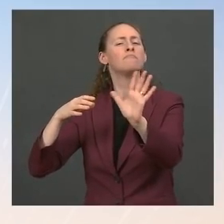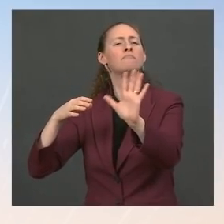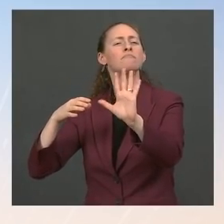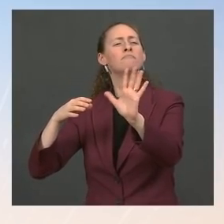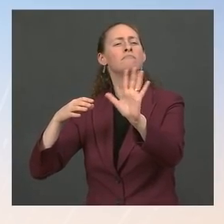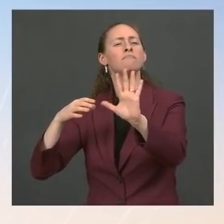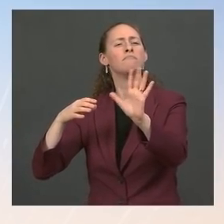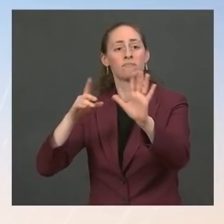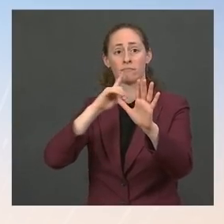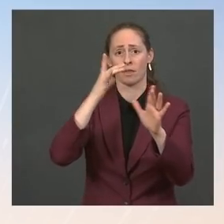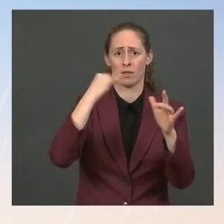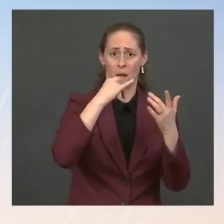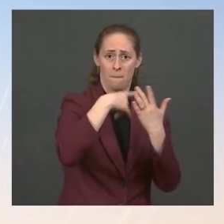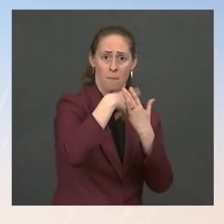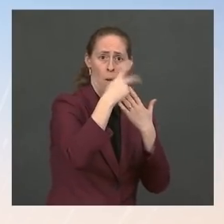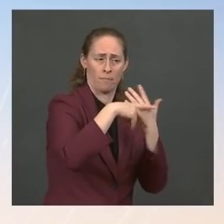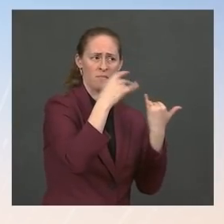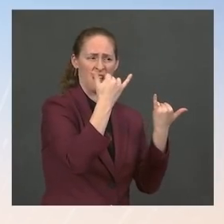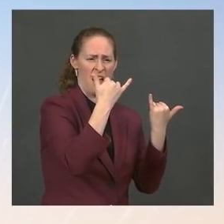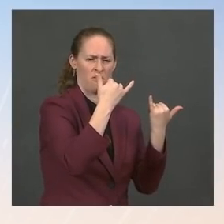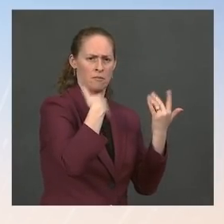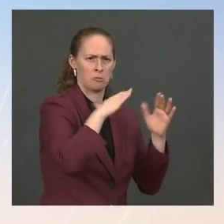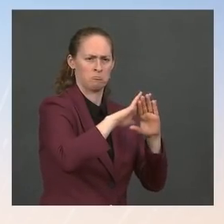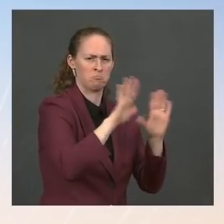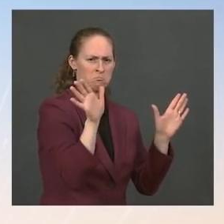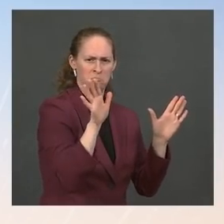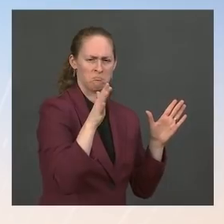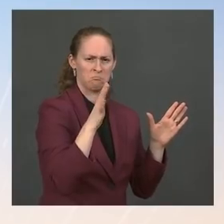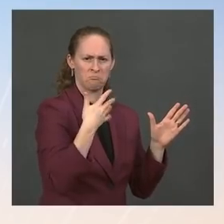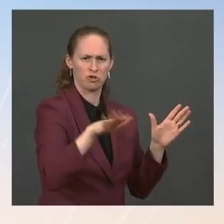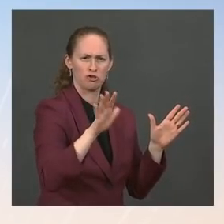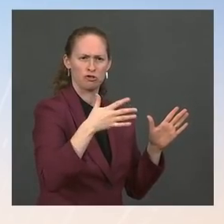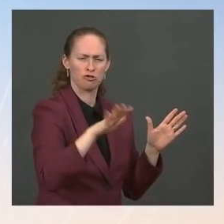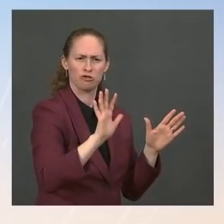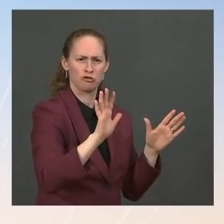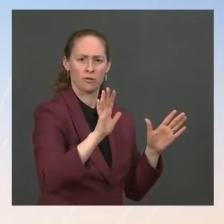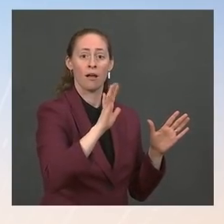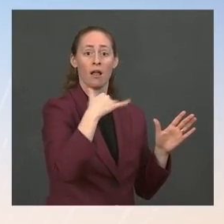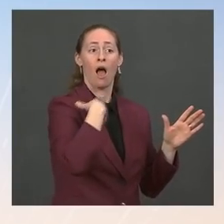There are programs, to your point, like the Child Tax Credit, that if we don't extend the Child Tax Credit,